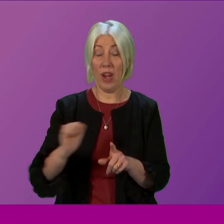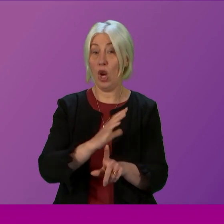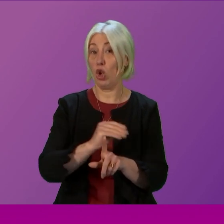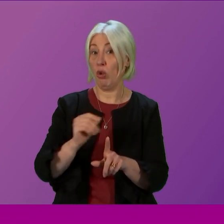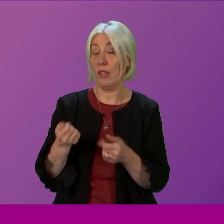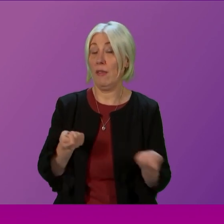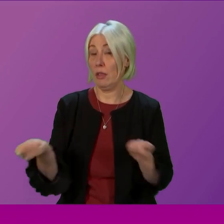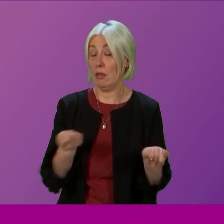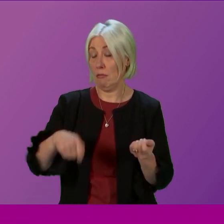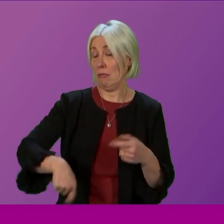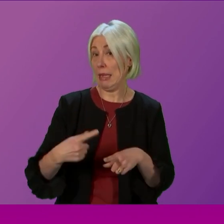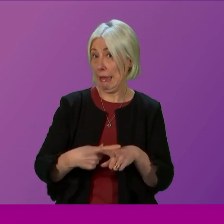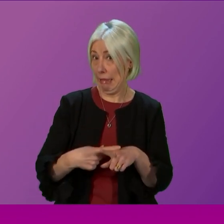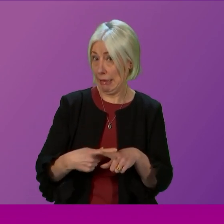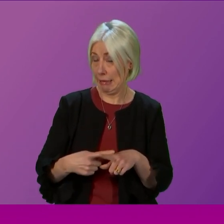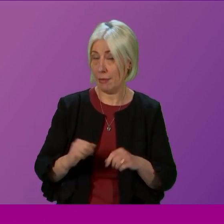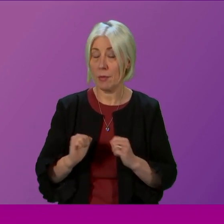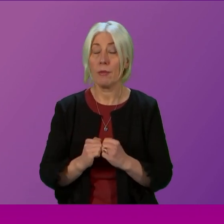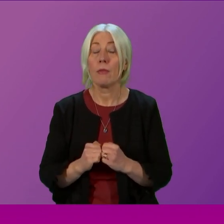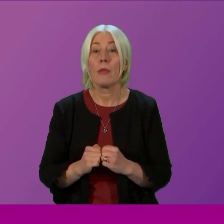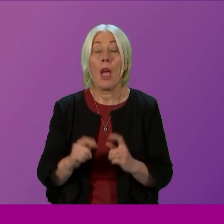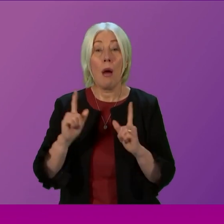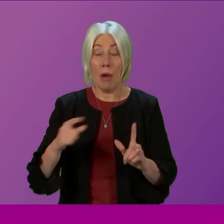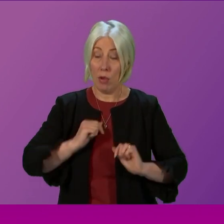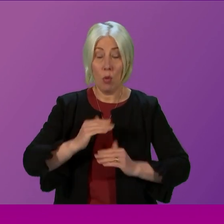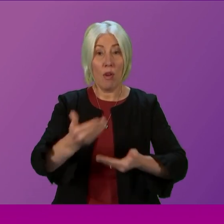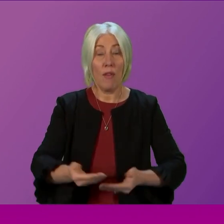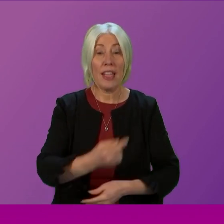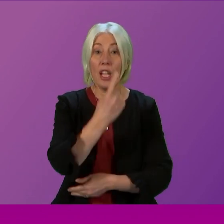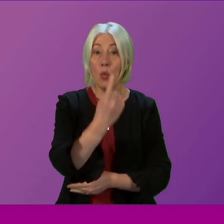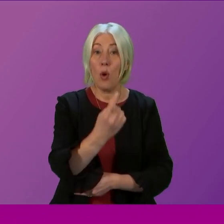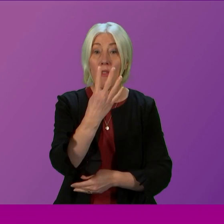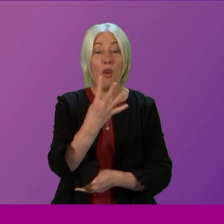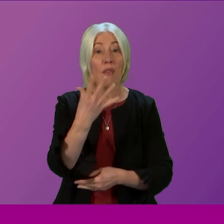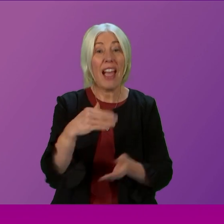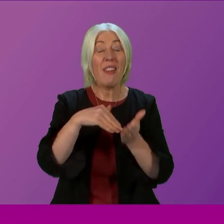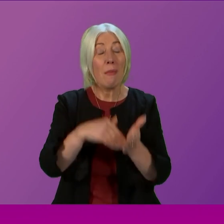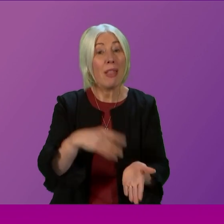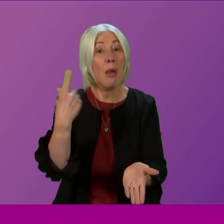in England. Of course, as I said, we are providing £145 million to councils— Briefly, First Minister.